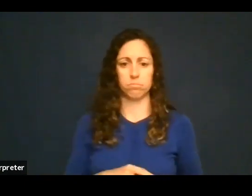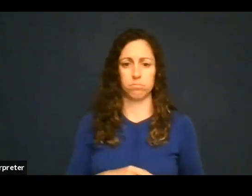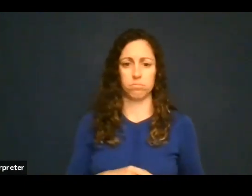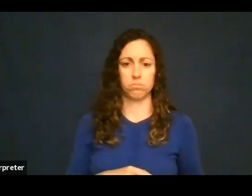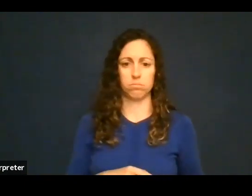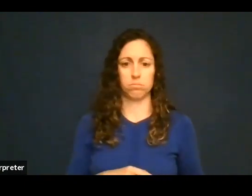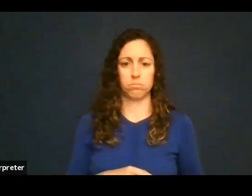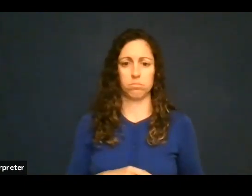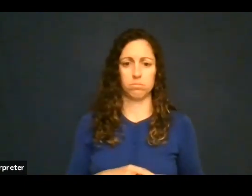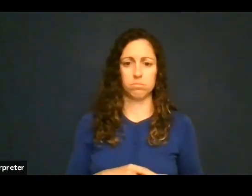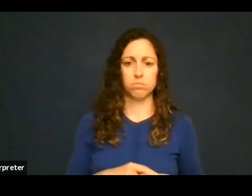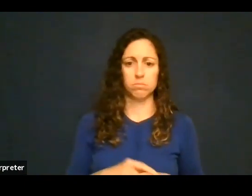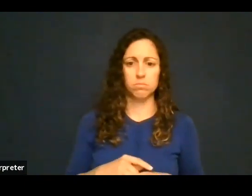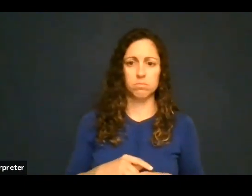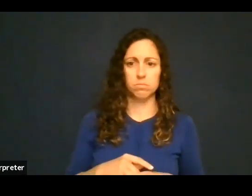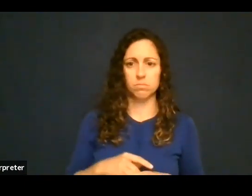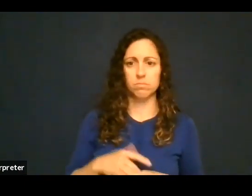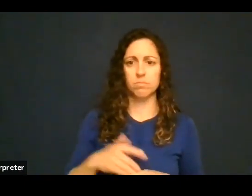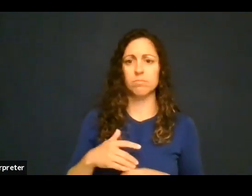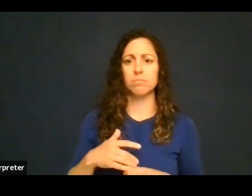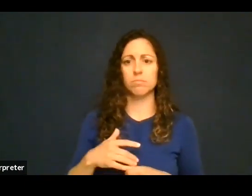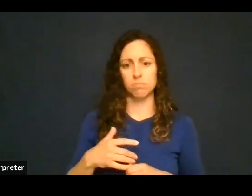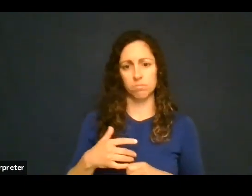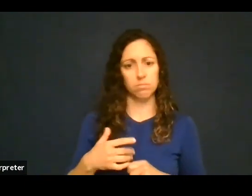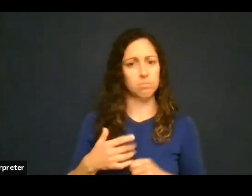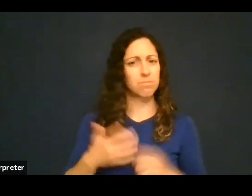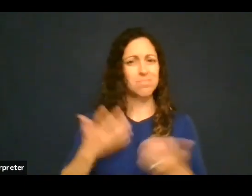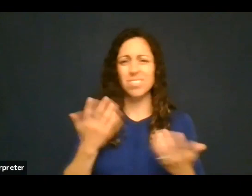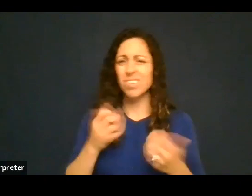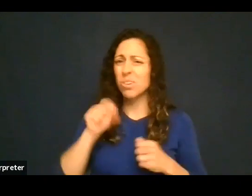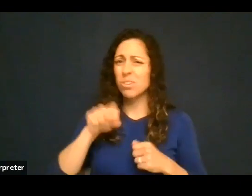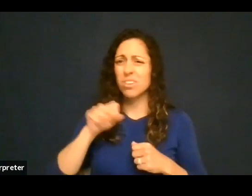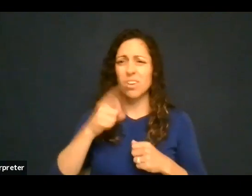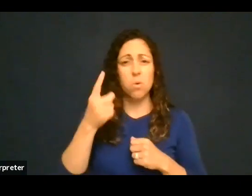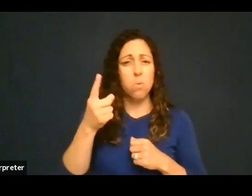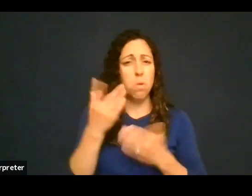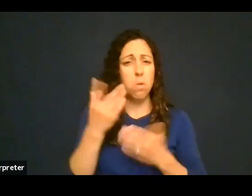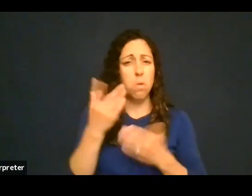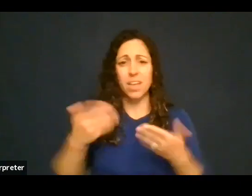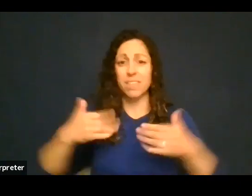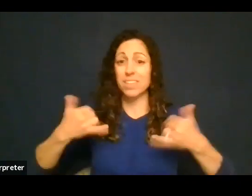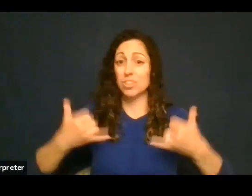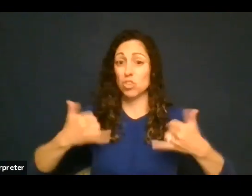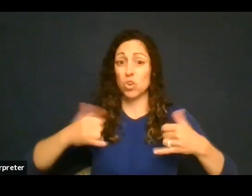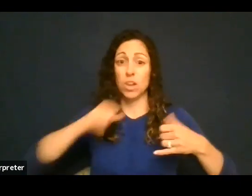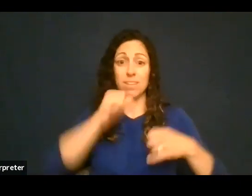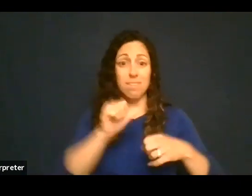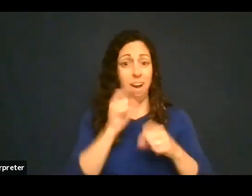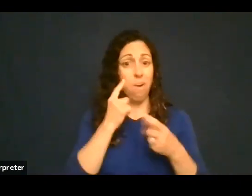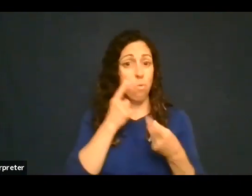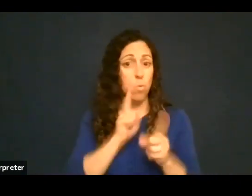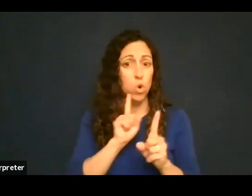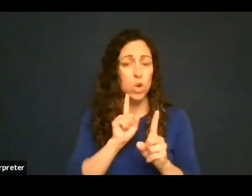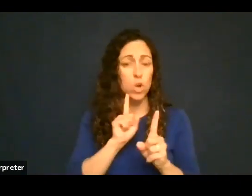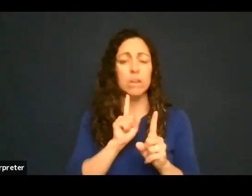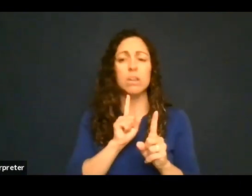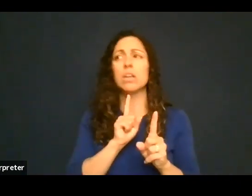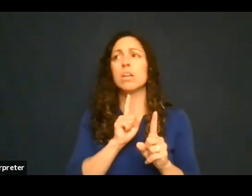is currently not worked on, there is, of course, then, the benefit that the armamentarium, the toolbox